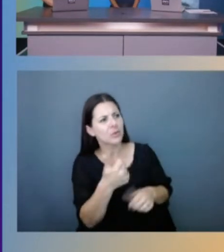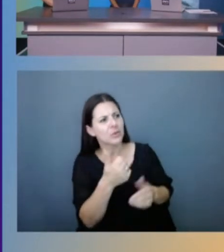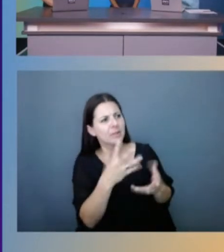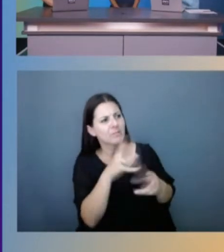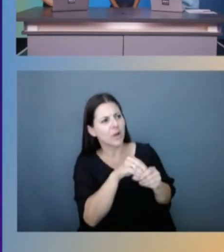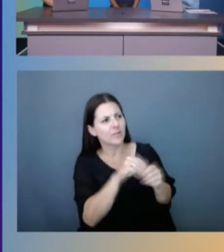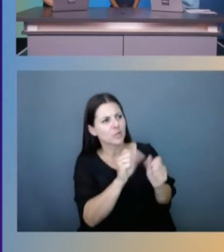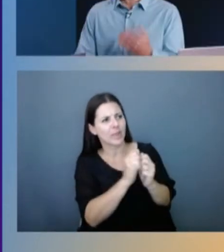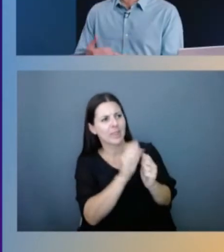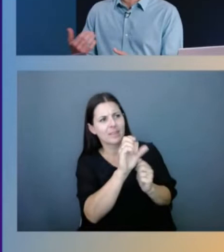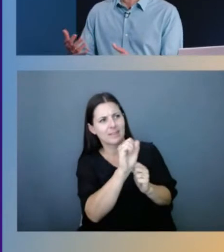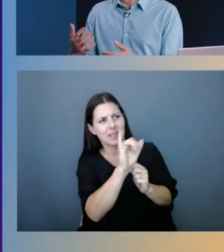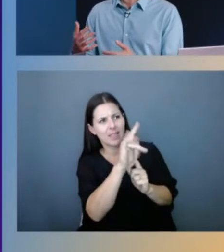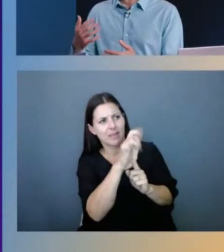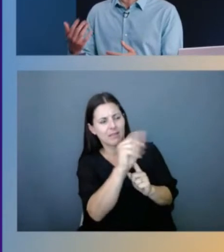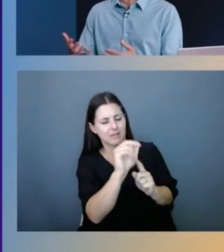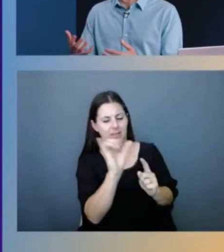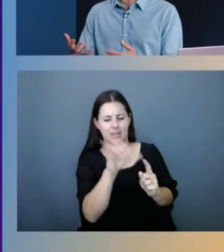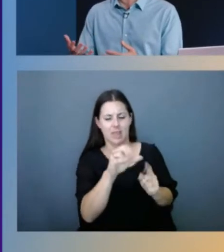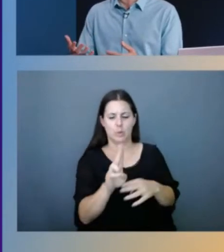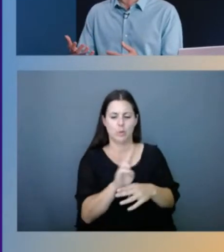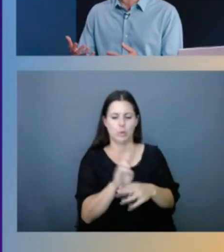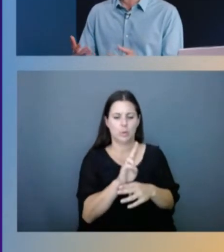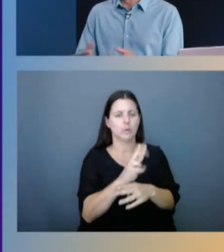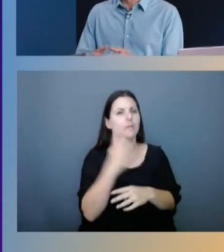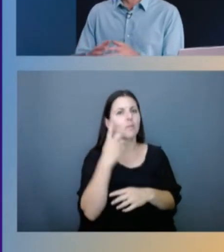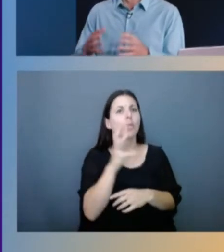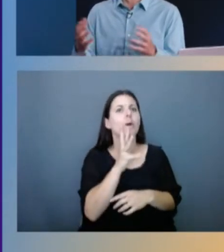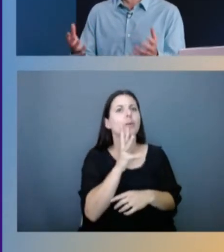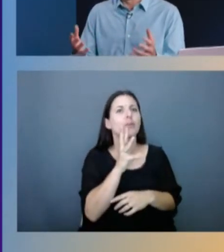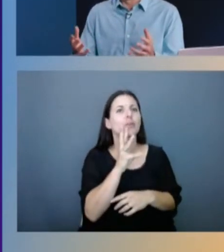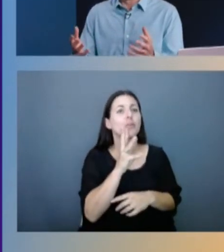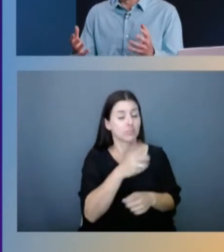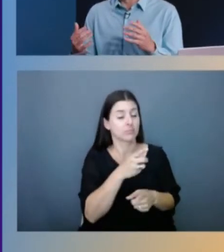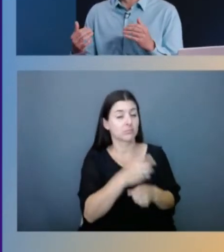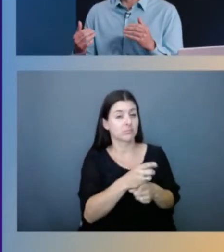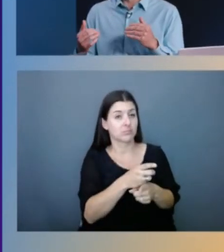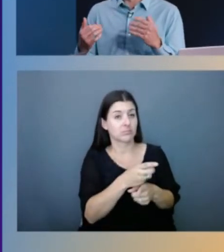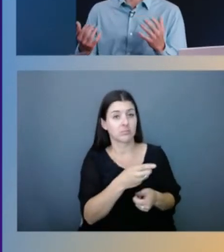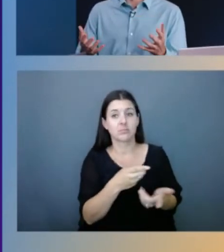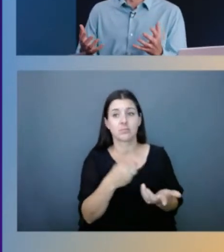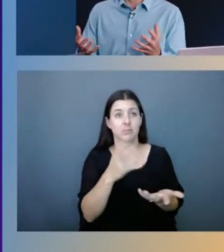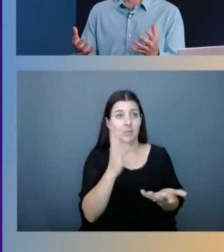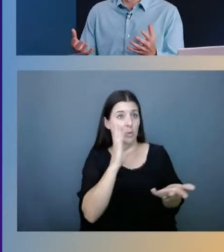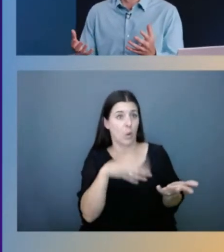is the usage of water as well. And I think we all know that water is a very precious resource,